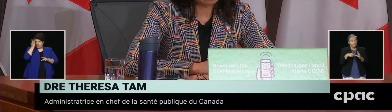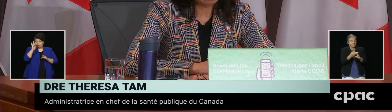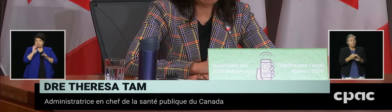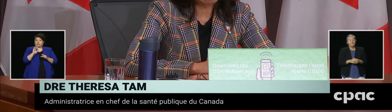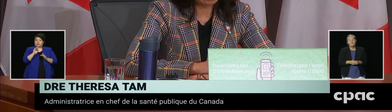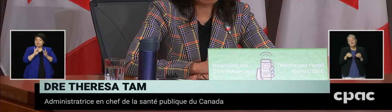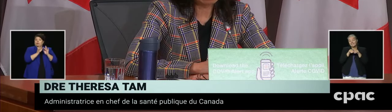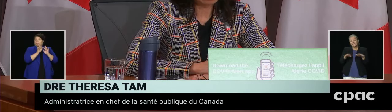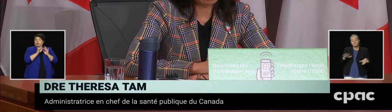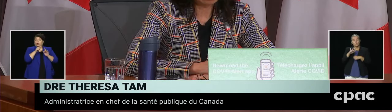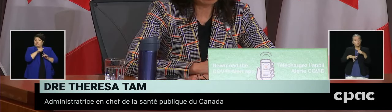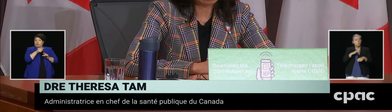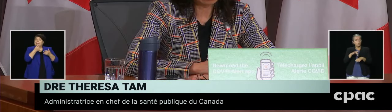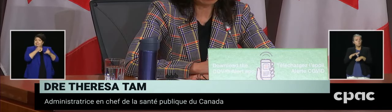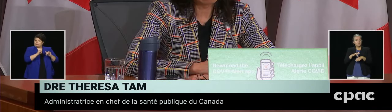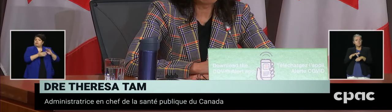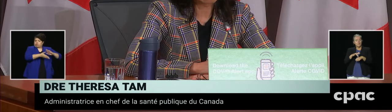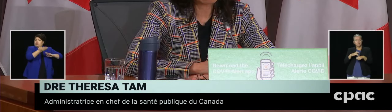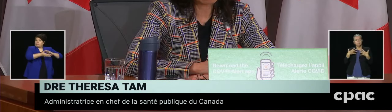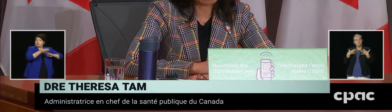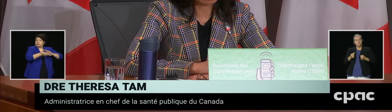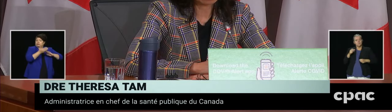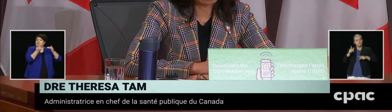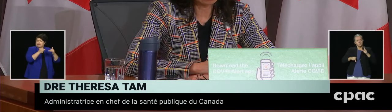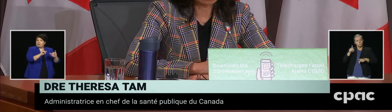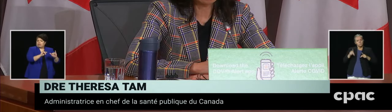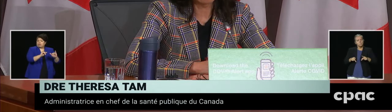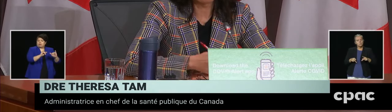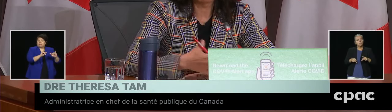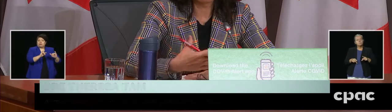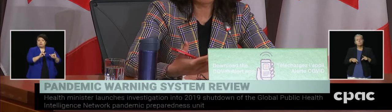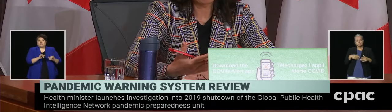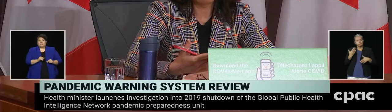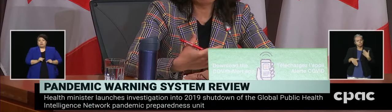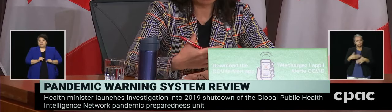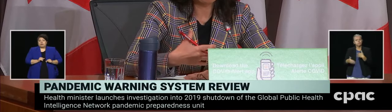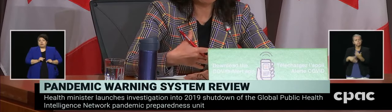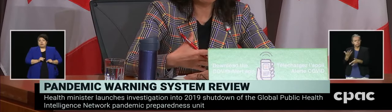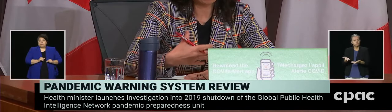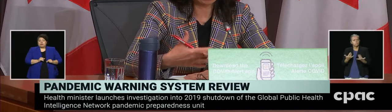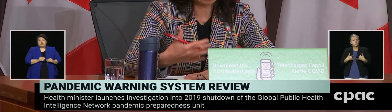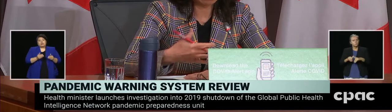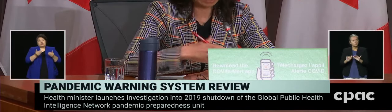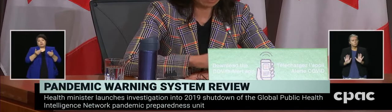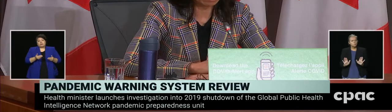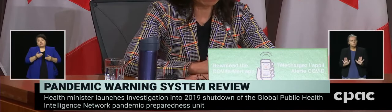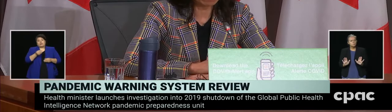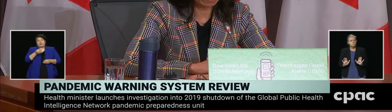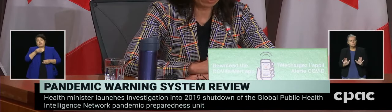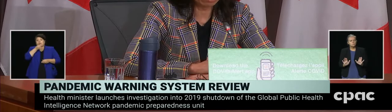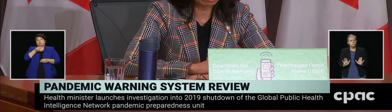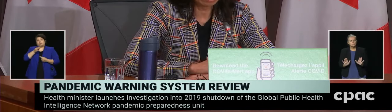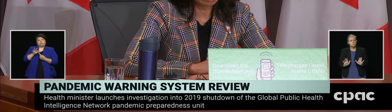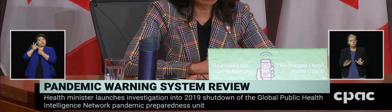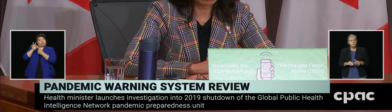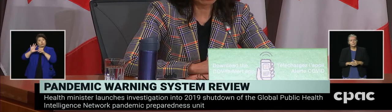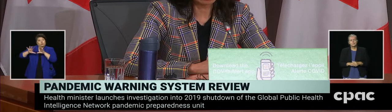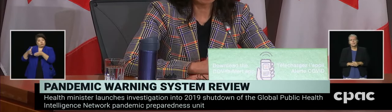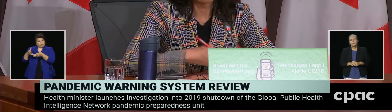INTELLIGENCE NETWORK CONTINUED TO FUNCTION.